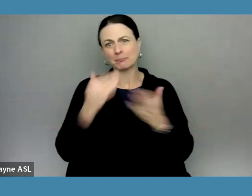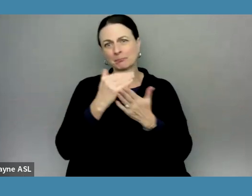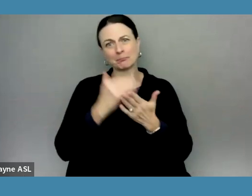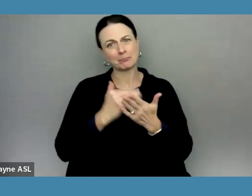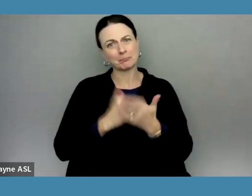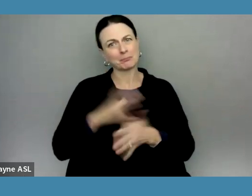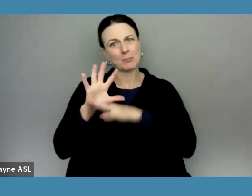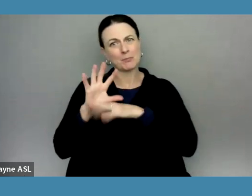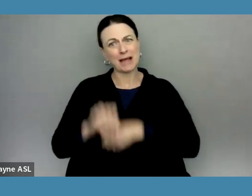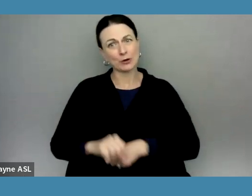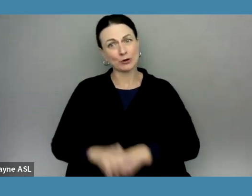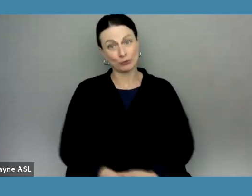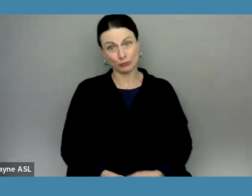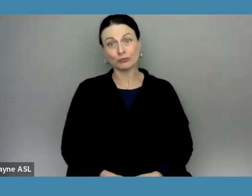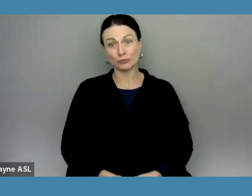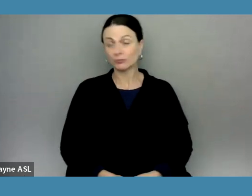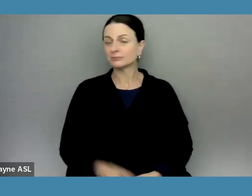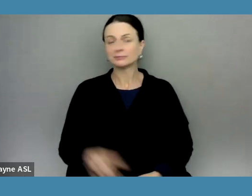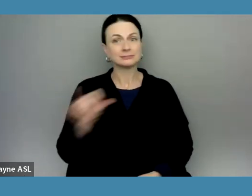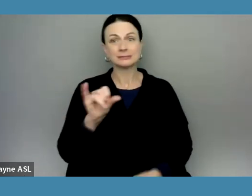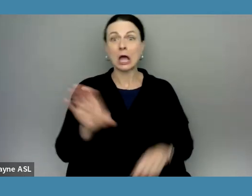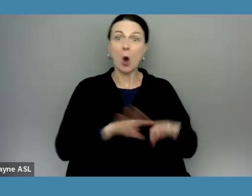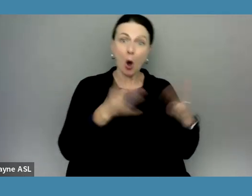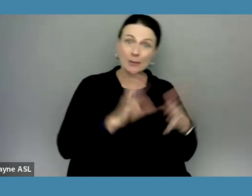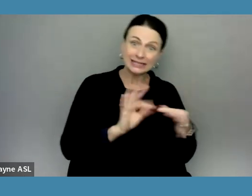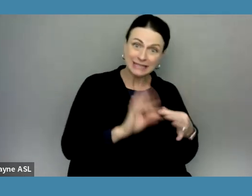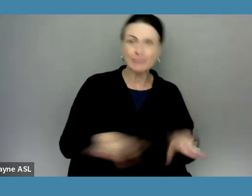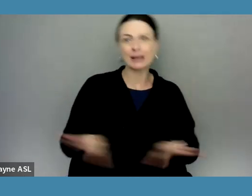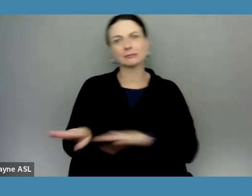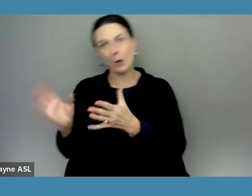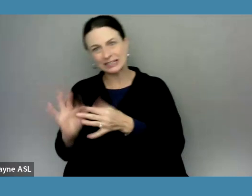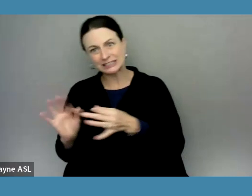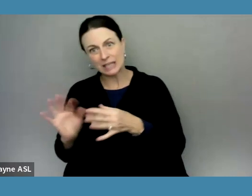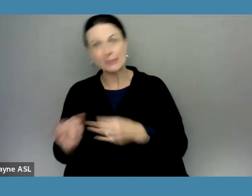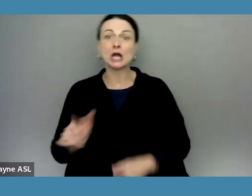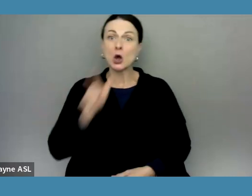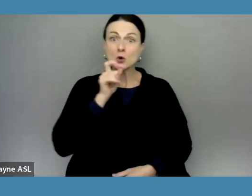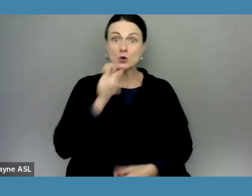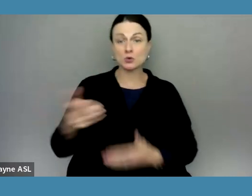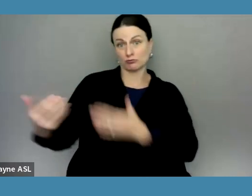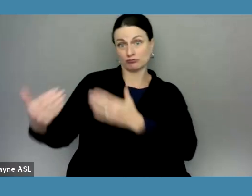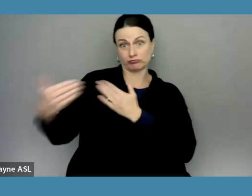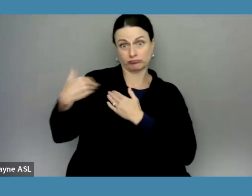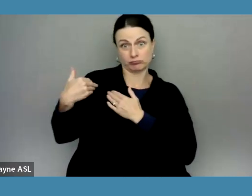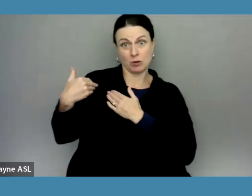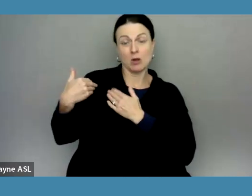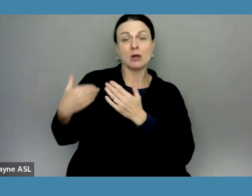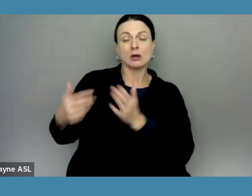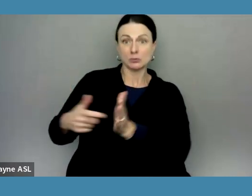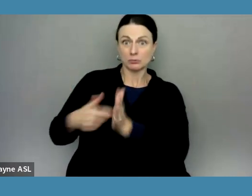So just like the opening statements, if whoever has the burden of proof will present their case